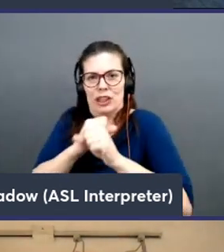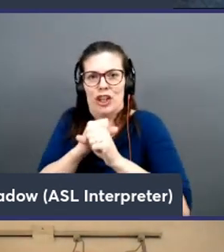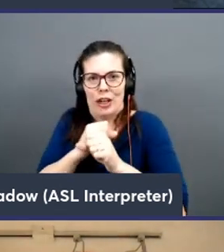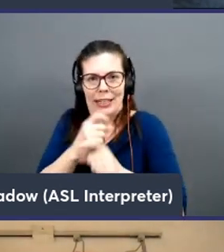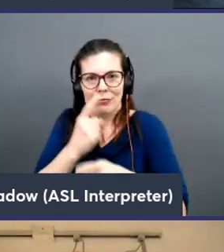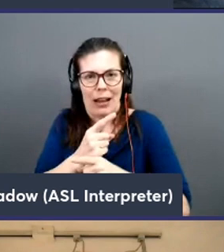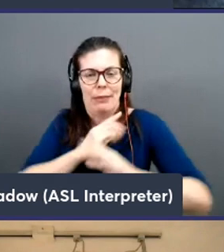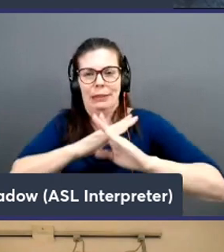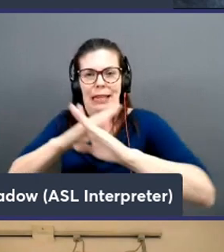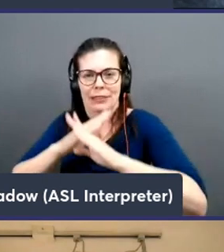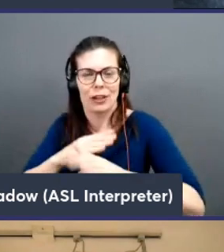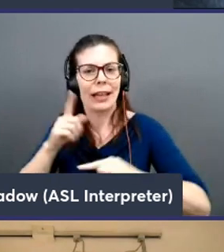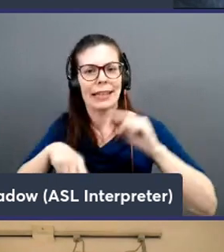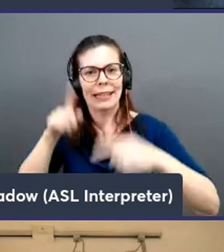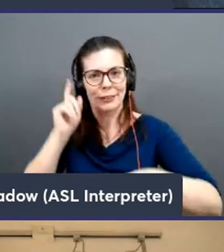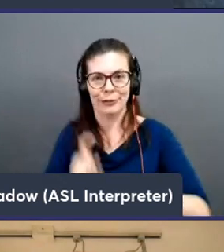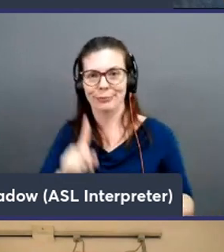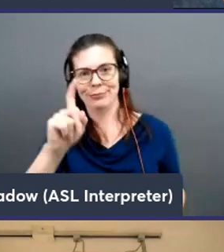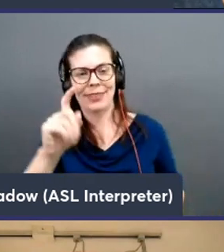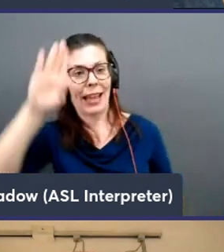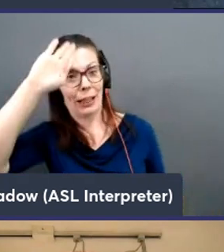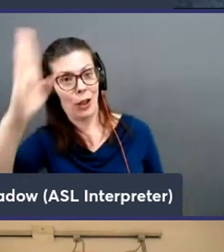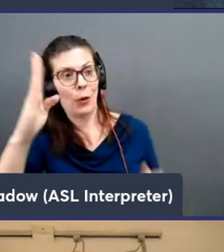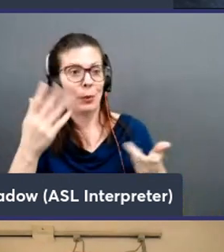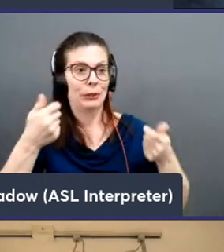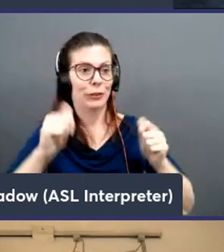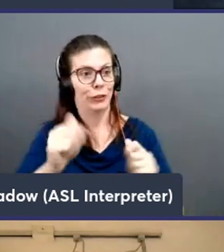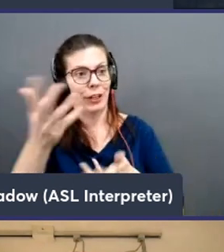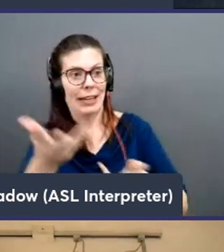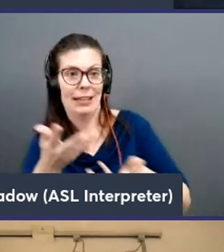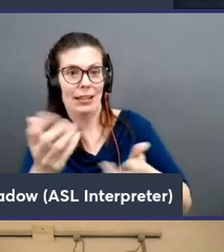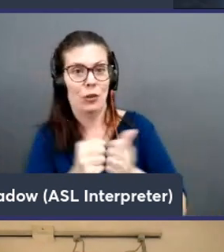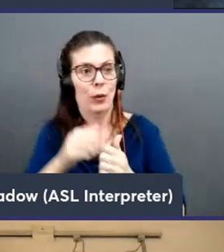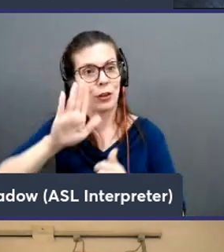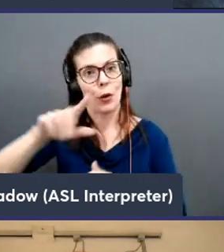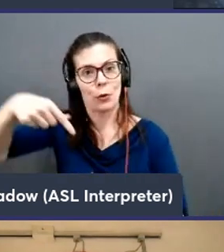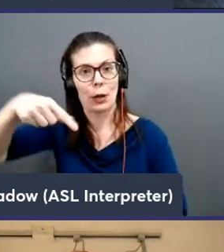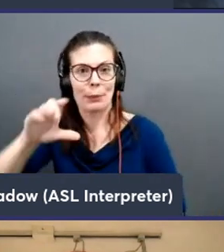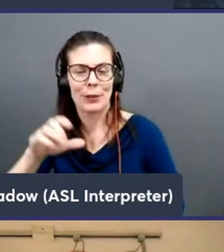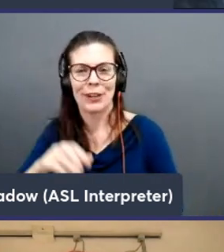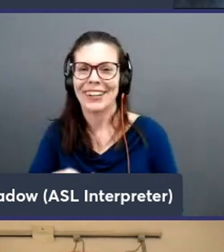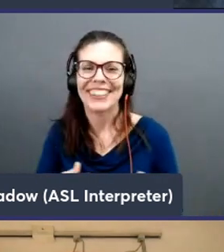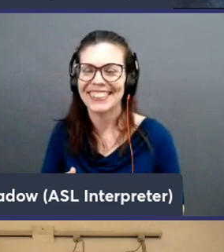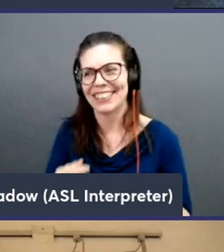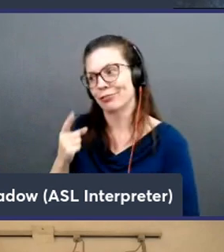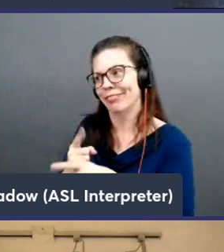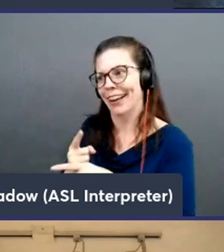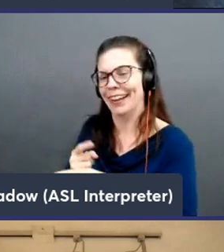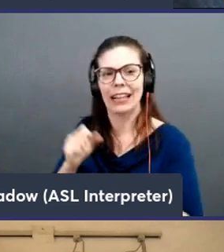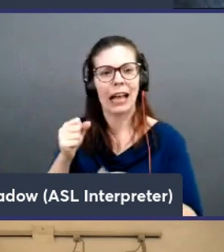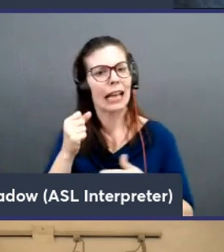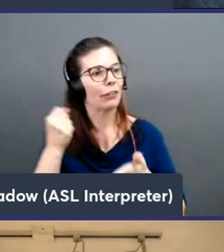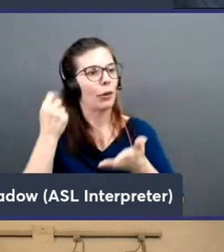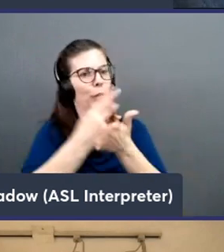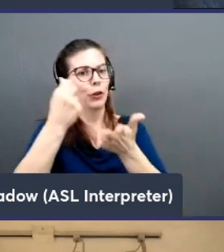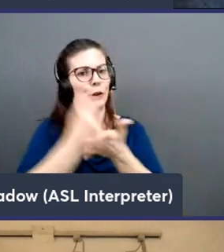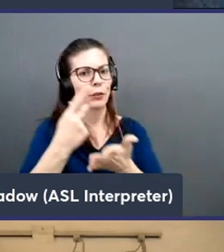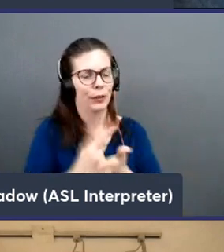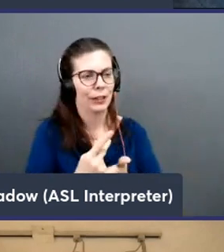I can't just walk in and be like, "Well, let me start interacting with a quantum computer." Yep, exactly! I would have to get approval to actually get access to the device,